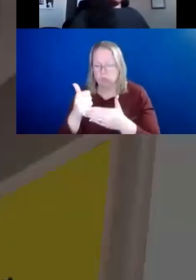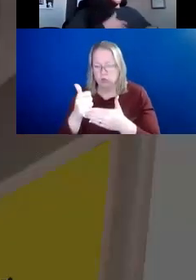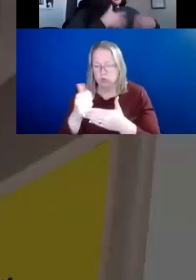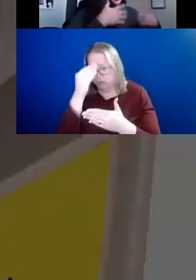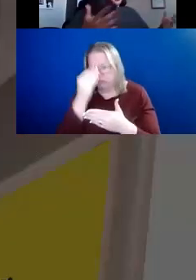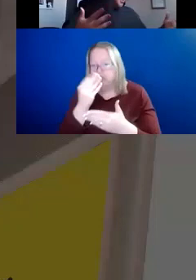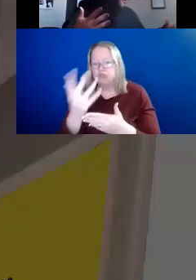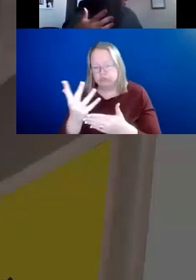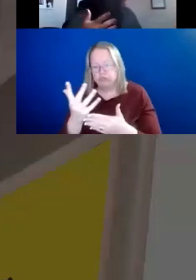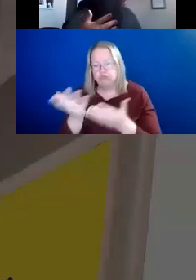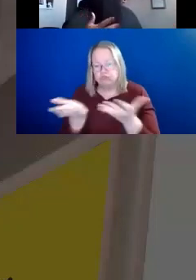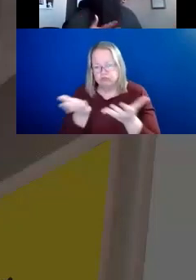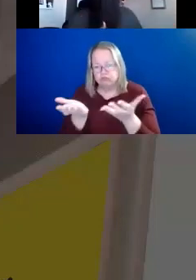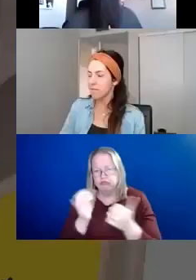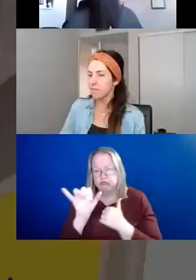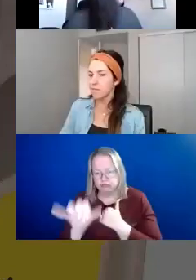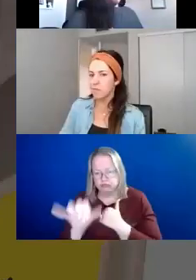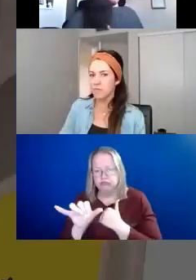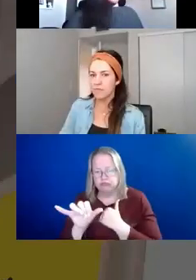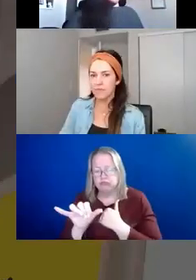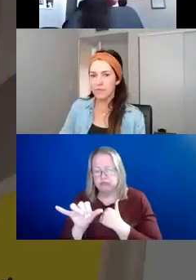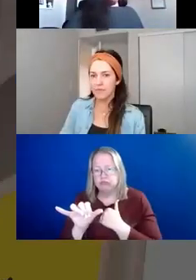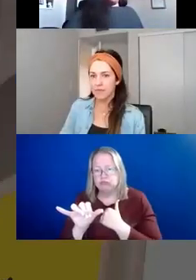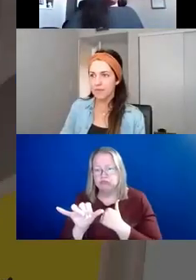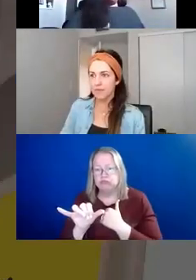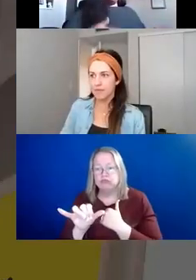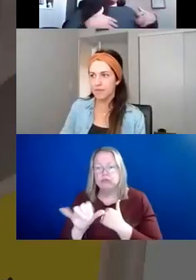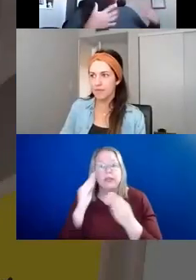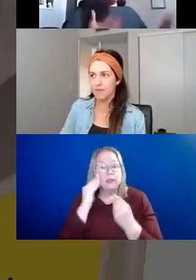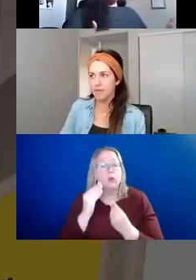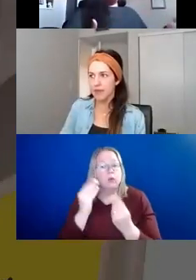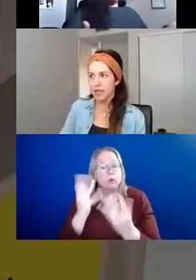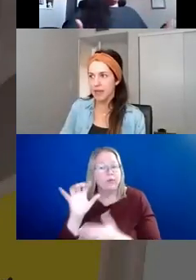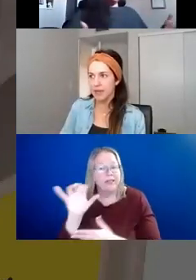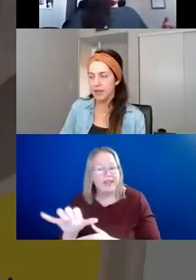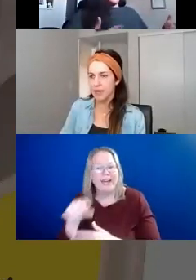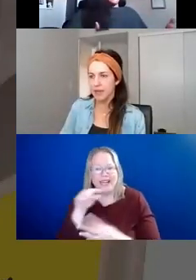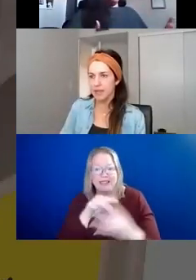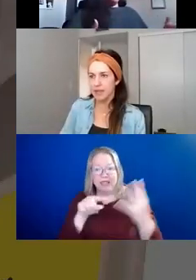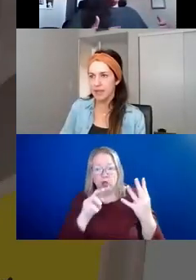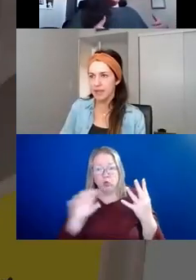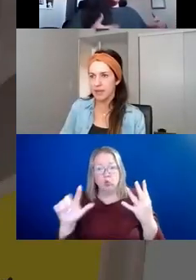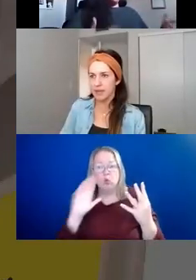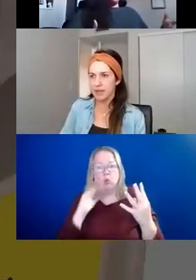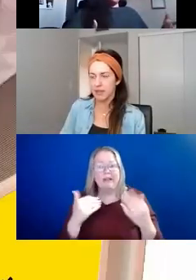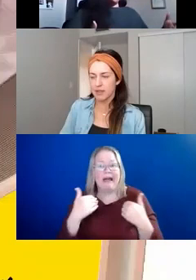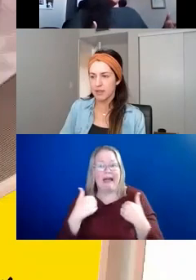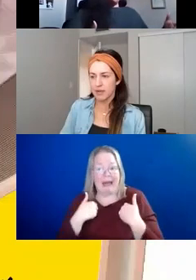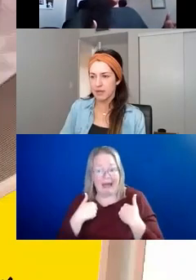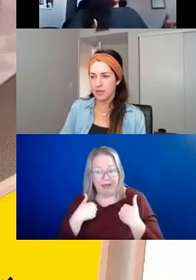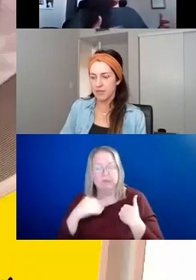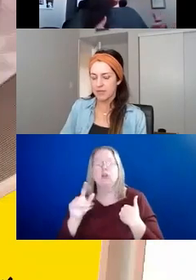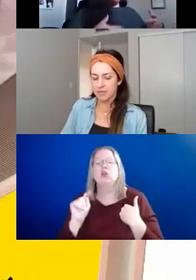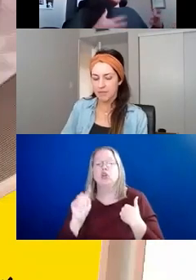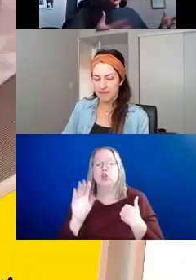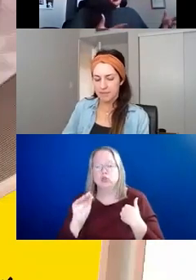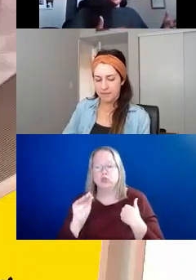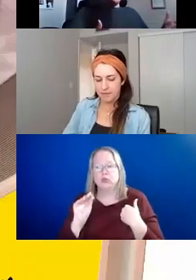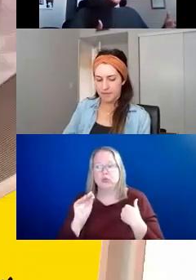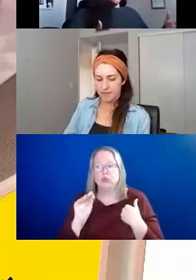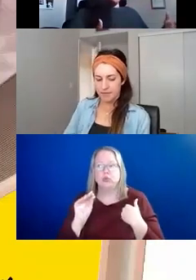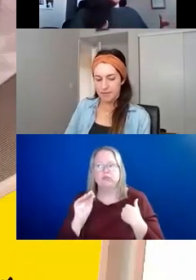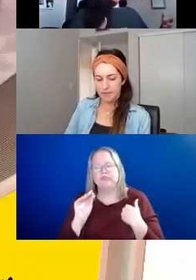12:50:06 These are the tools that you will have 12:50:12 in order to, at your disposal,